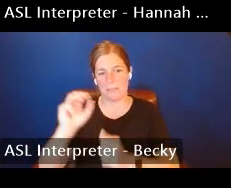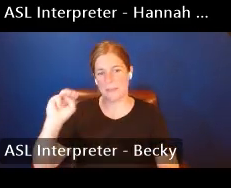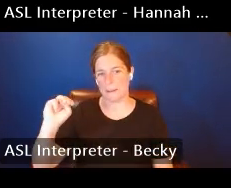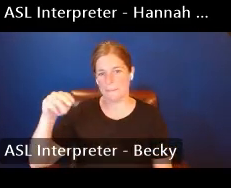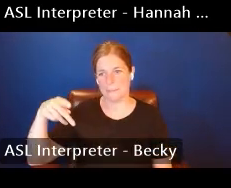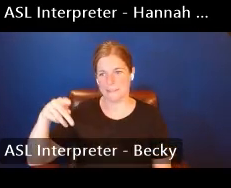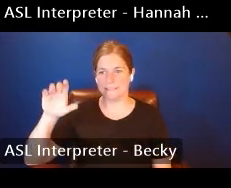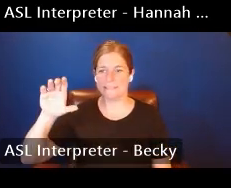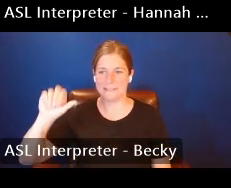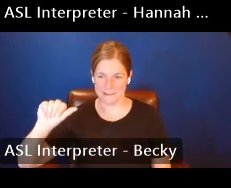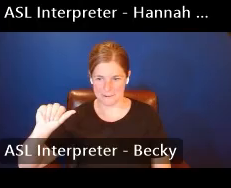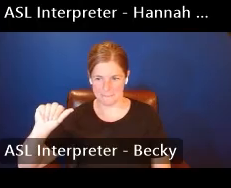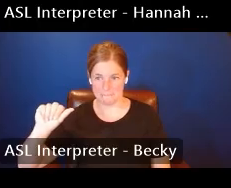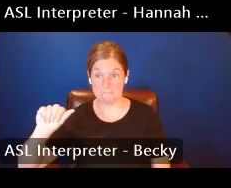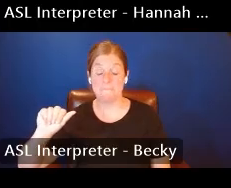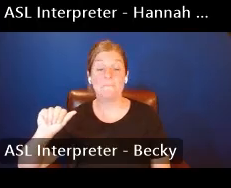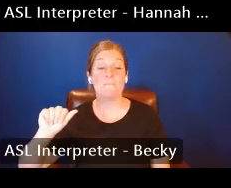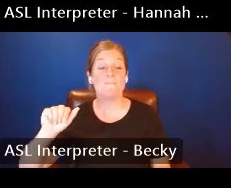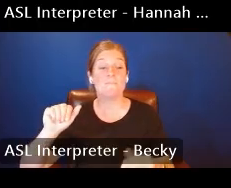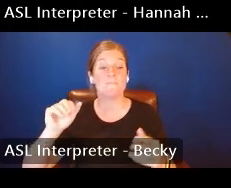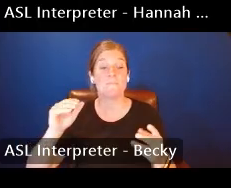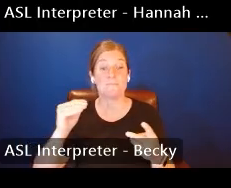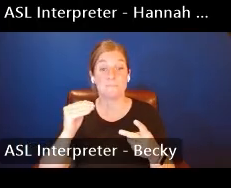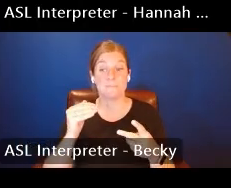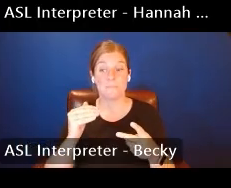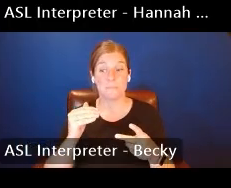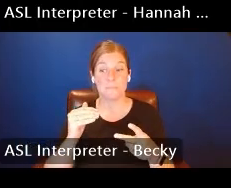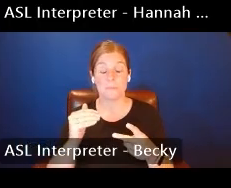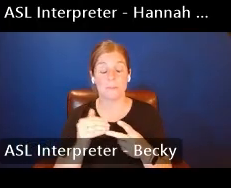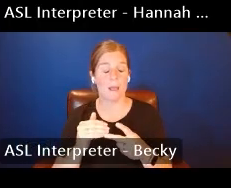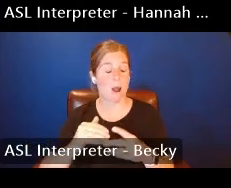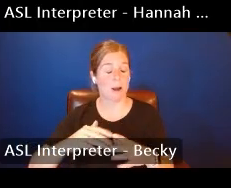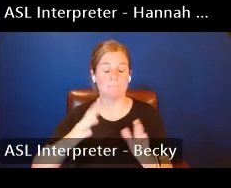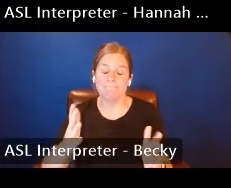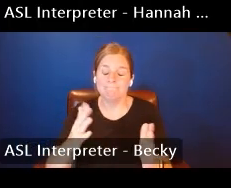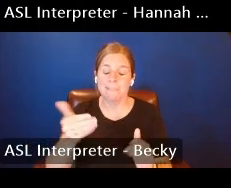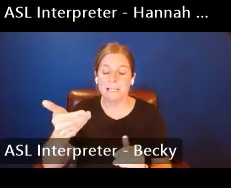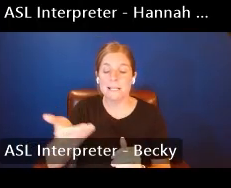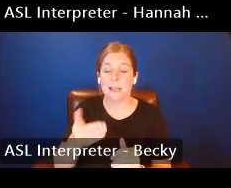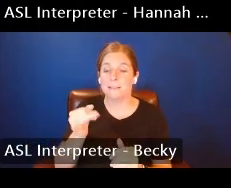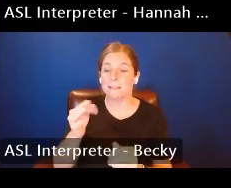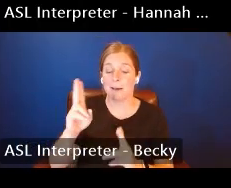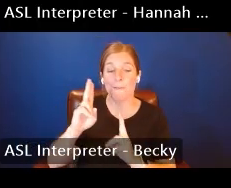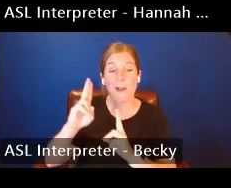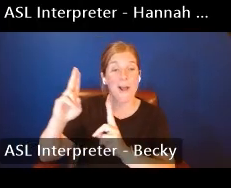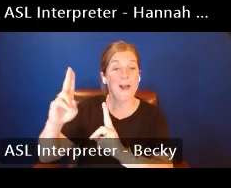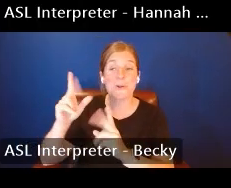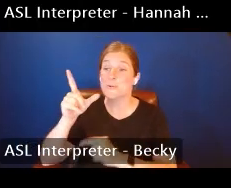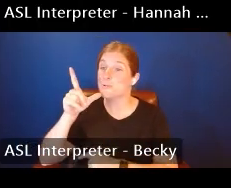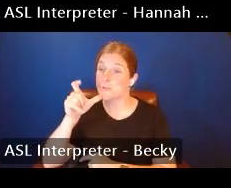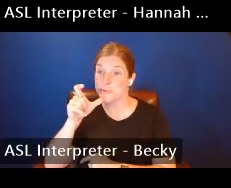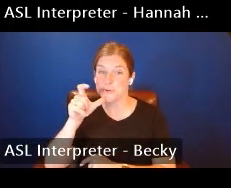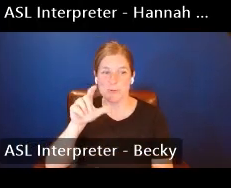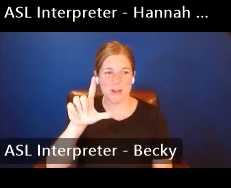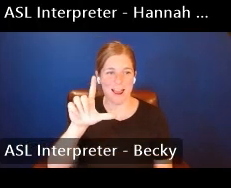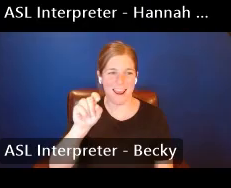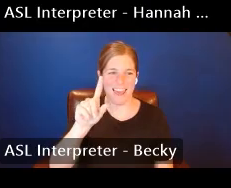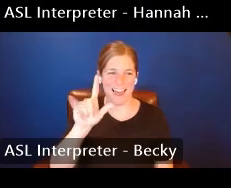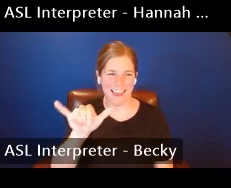And our premiere guest, our guest of honor, is Lolly Lijewski, who is a retired digital accessibility